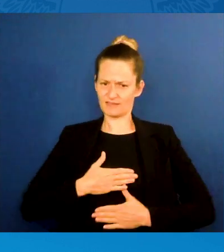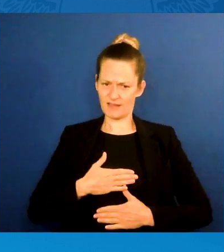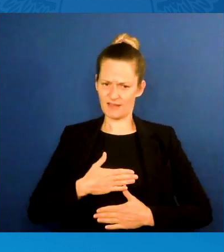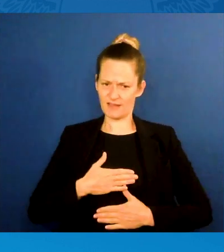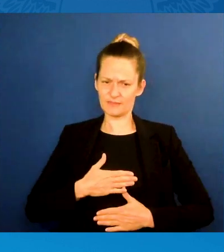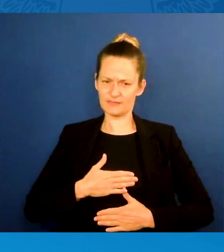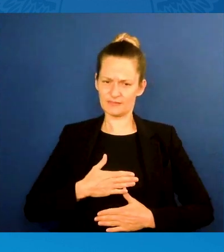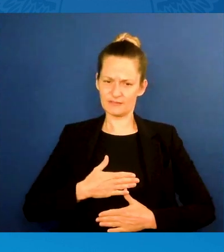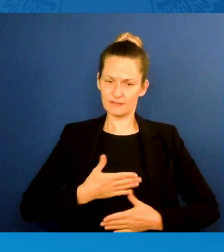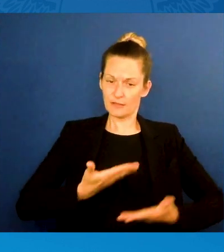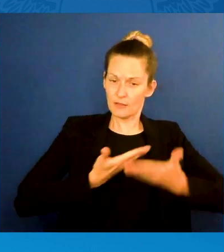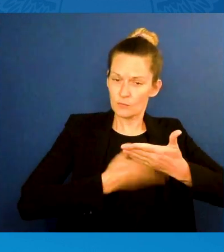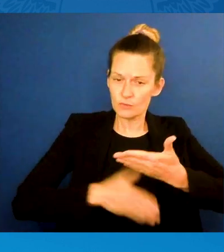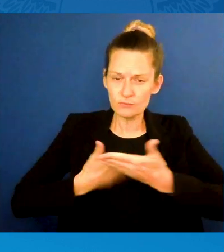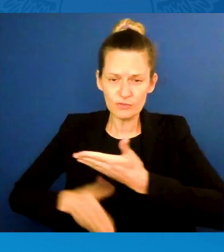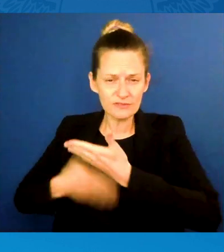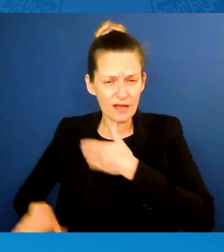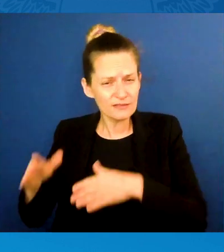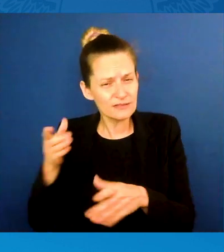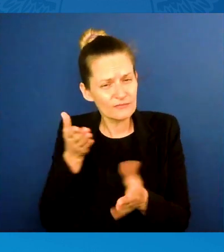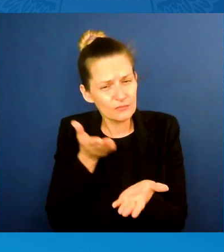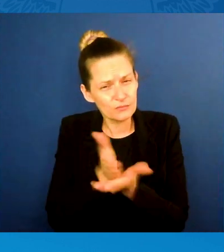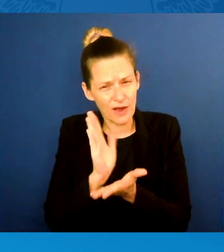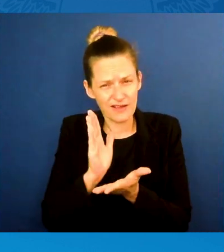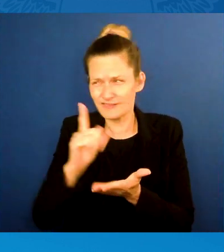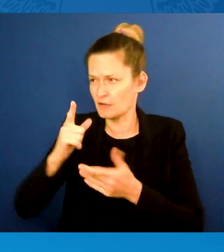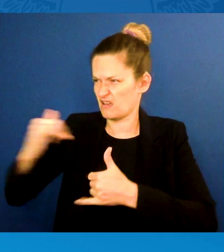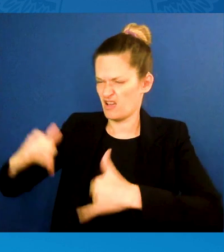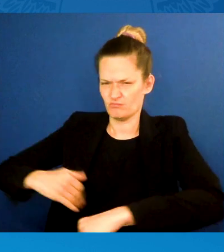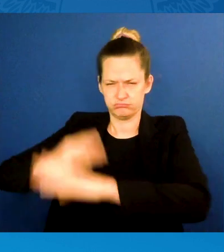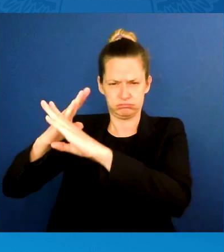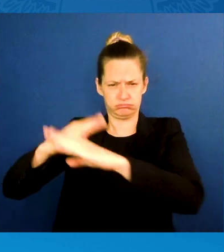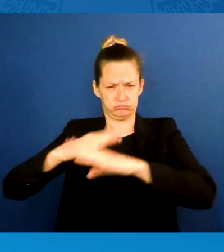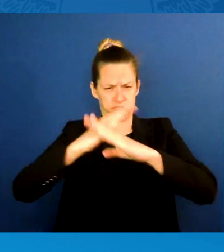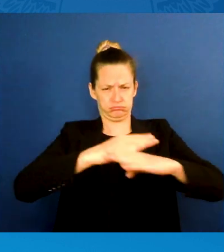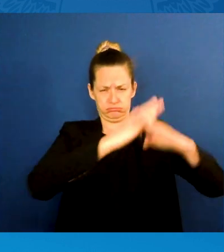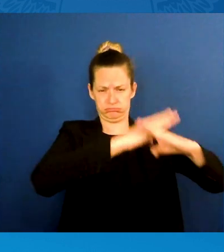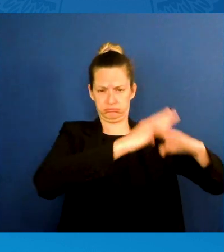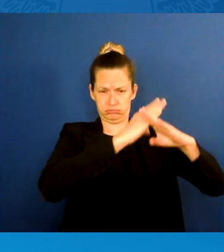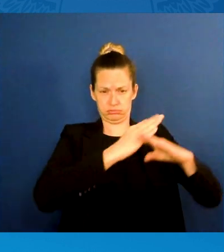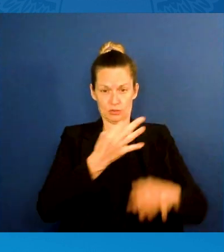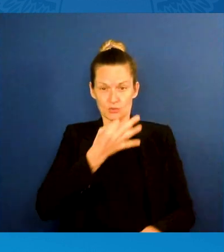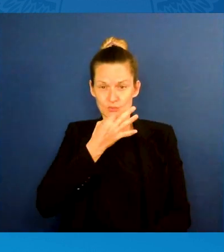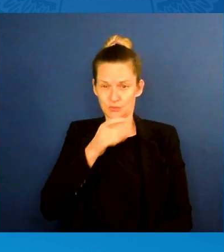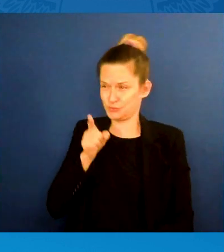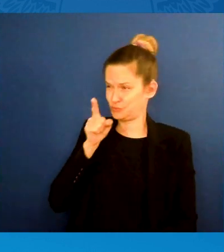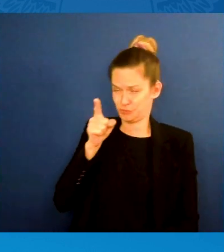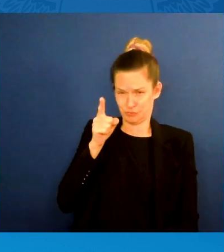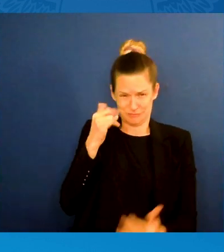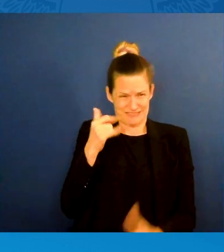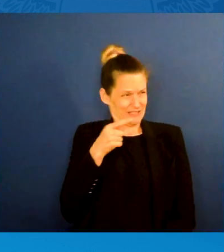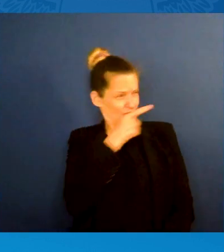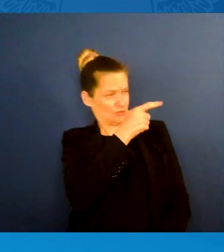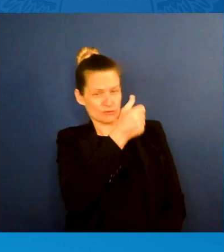and potentially by the Supreme Court soon, I think we believe and we've started preliminary discussions about how attorneys general --